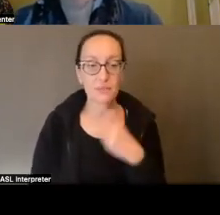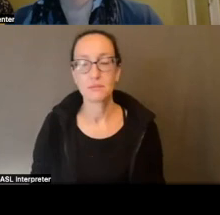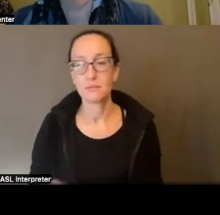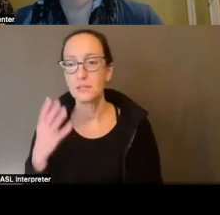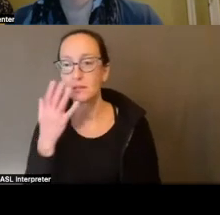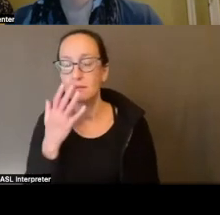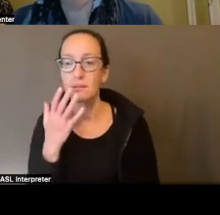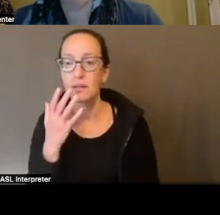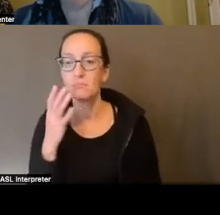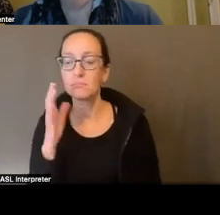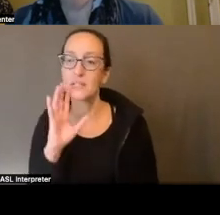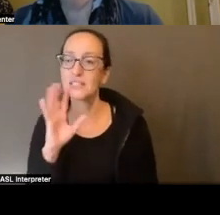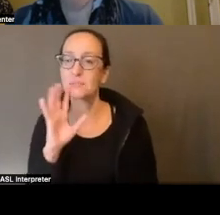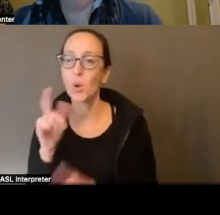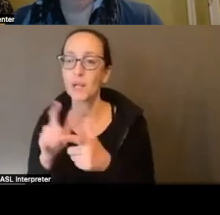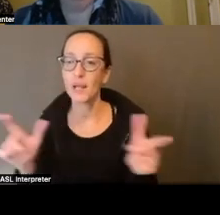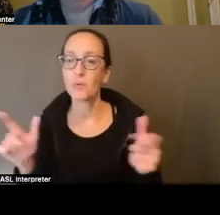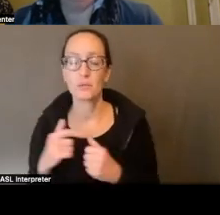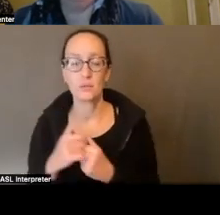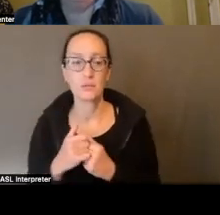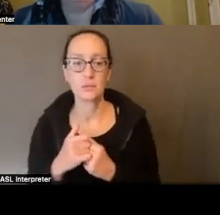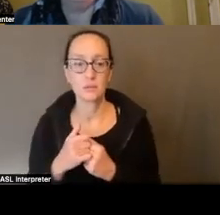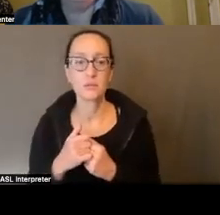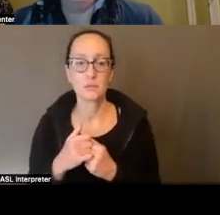So I grew up with a cued language transliterator